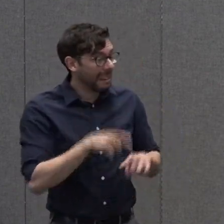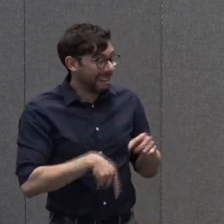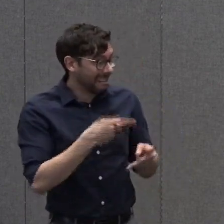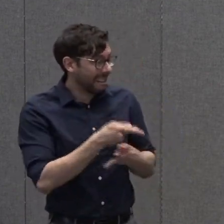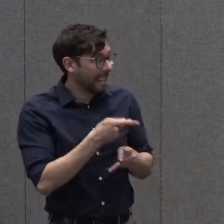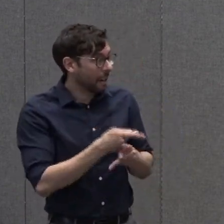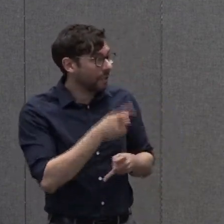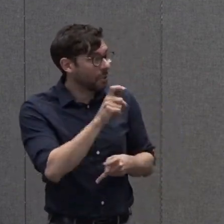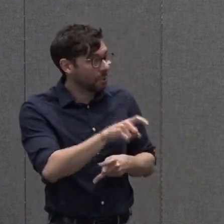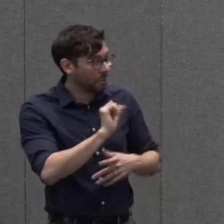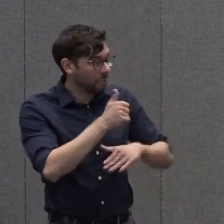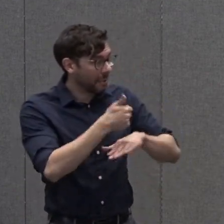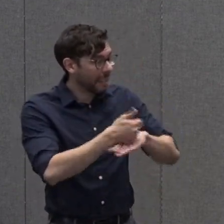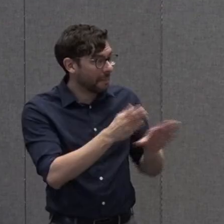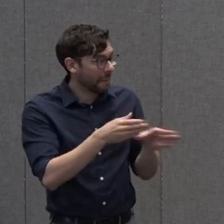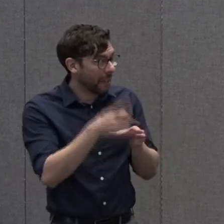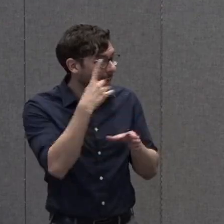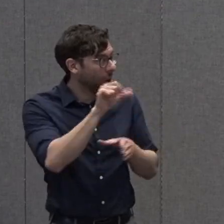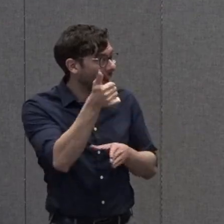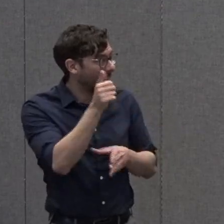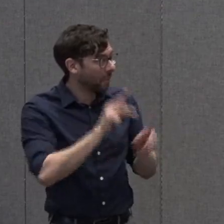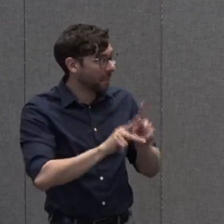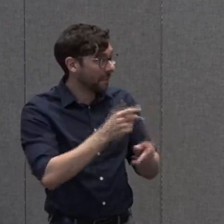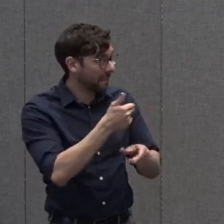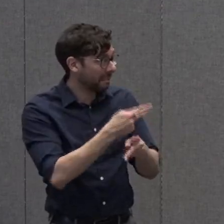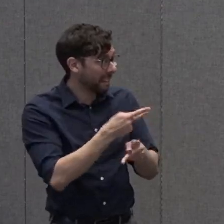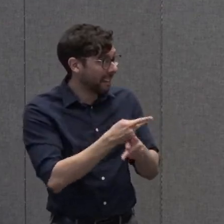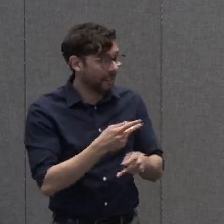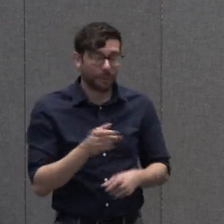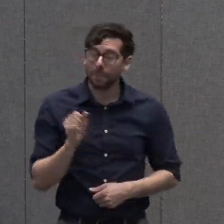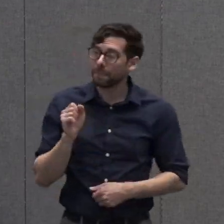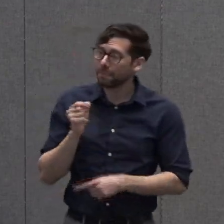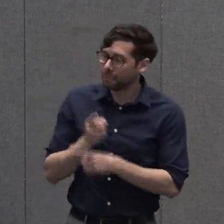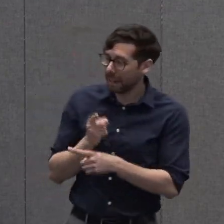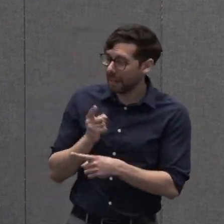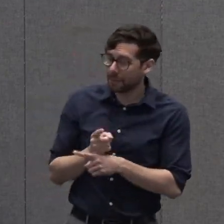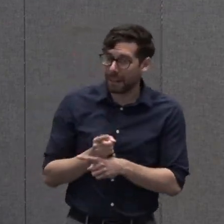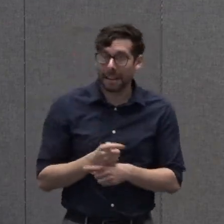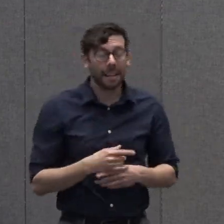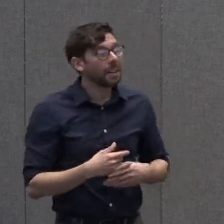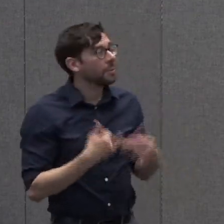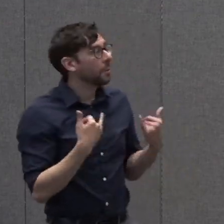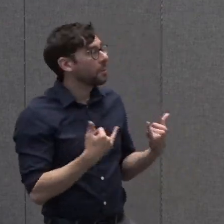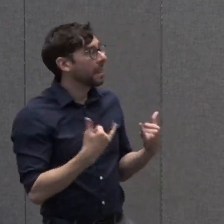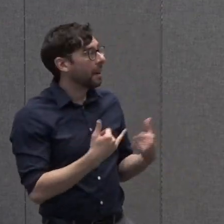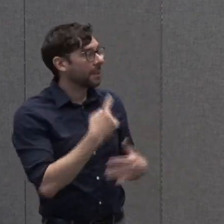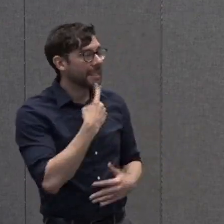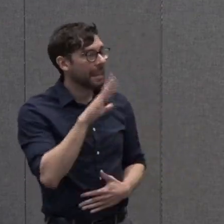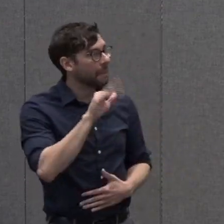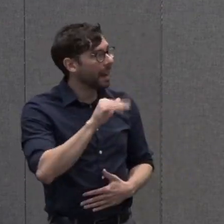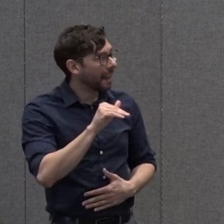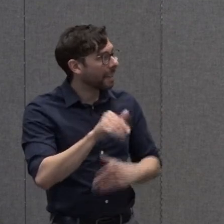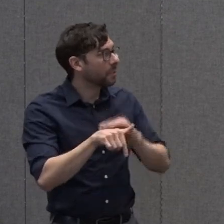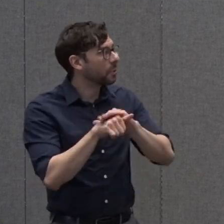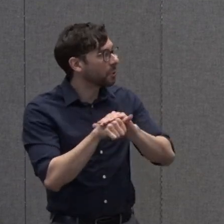We've got about 10 minutes left, and we've got a couple more friends that we wanna bring out. So, we're gonna say goodbye to our tortoise. You know, the Galapagos tortoises,